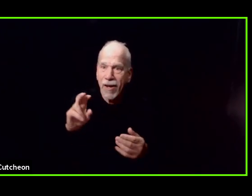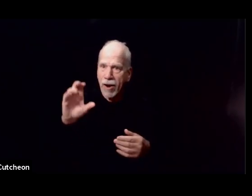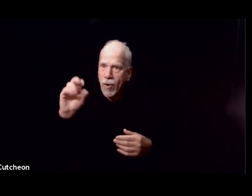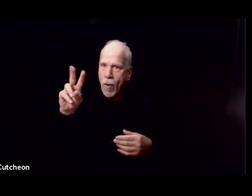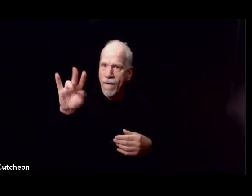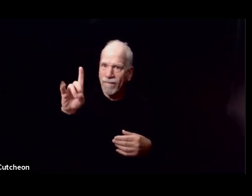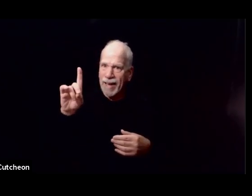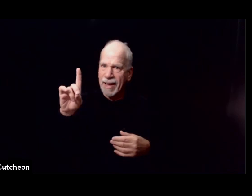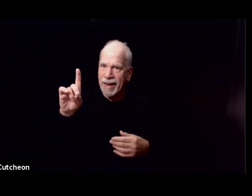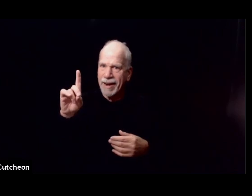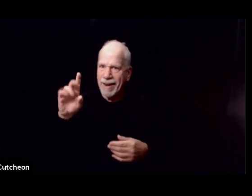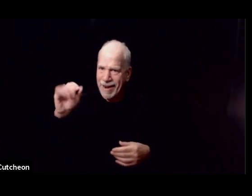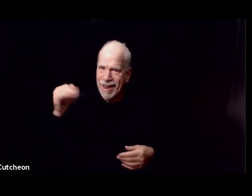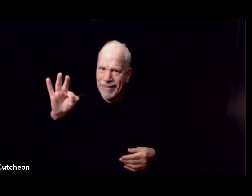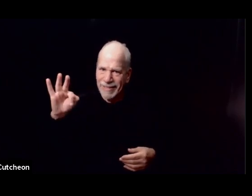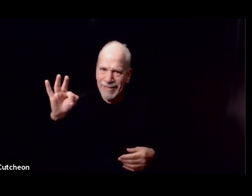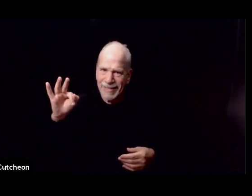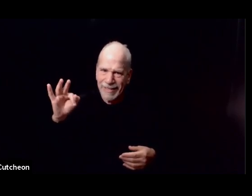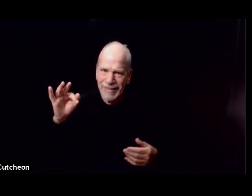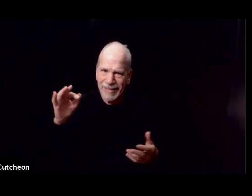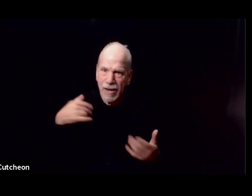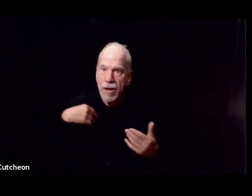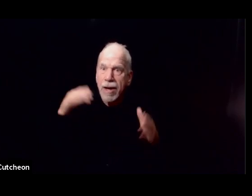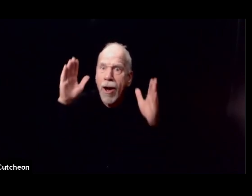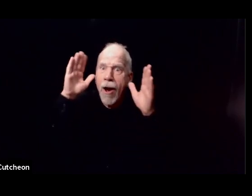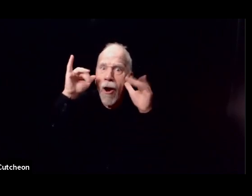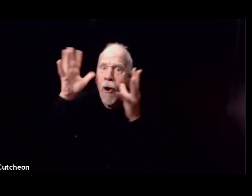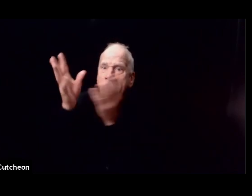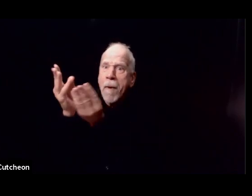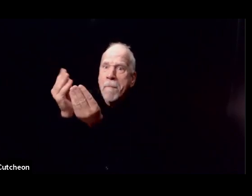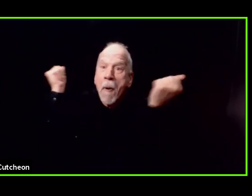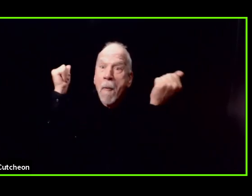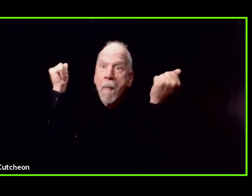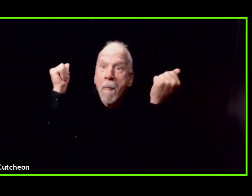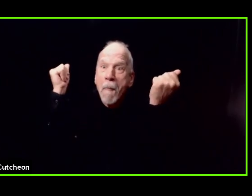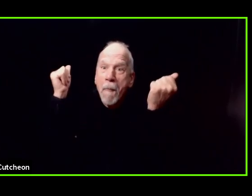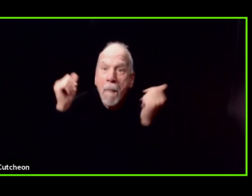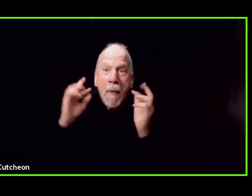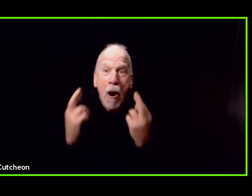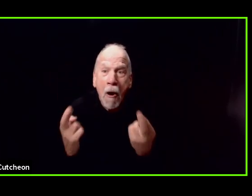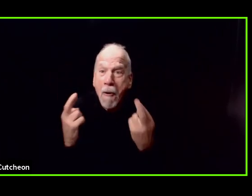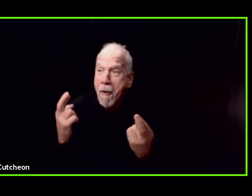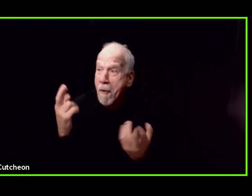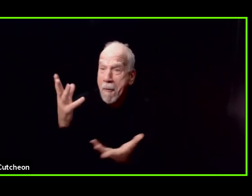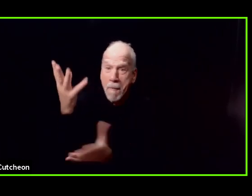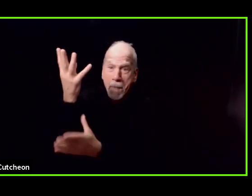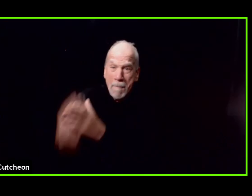therapies for other viral diseases there really isn't anything that's curative you know we